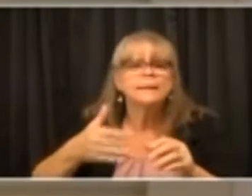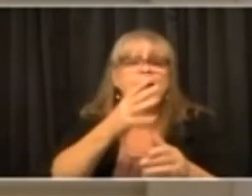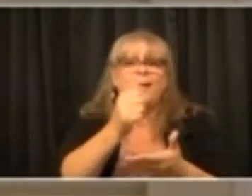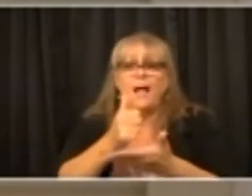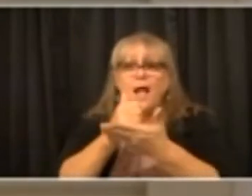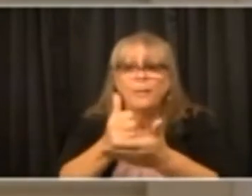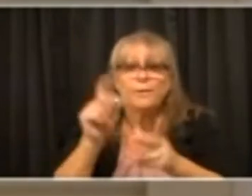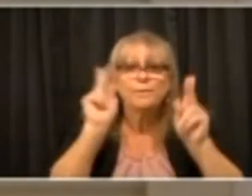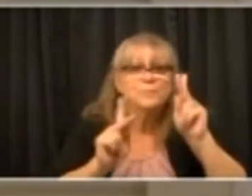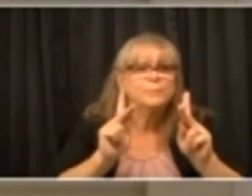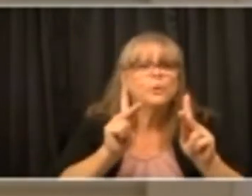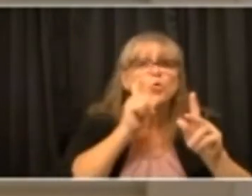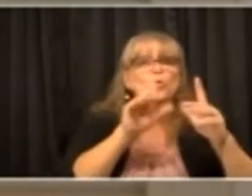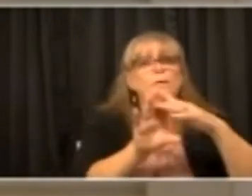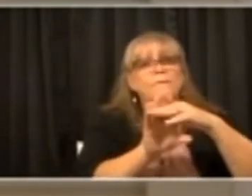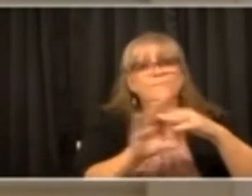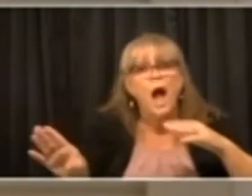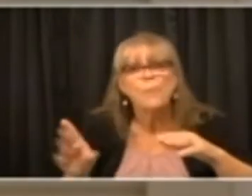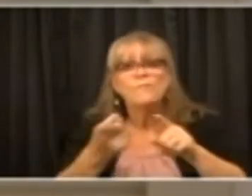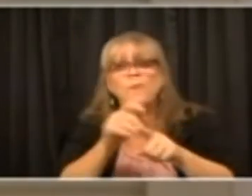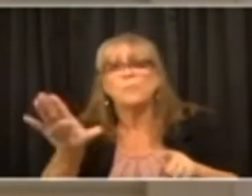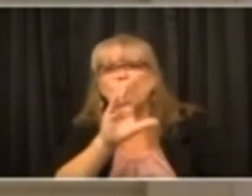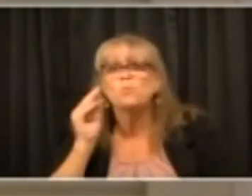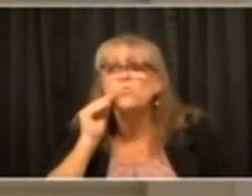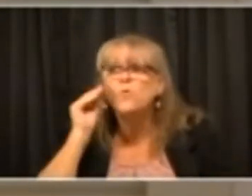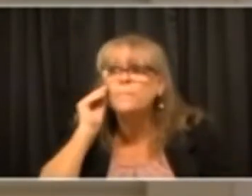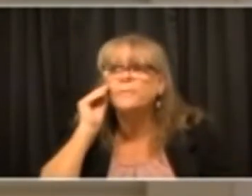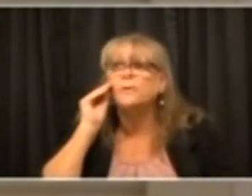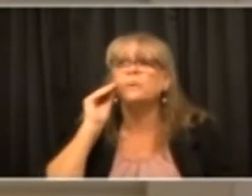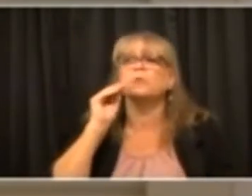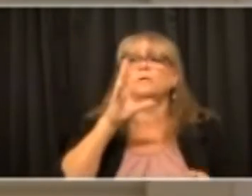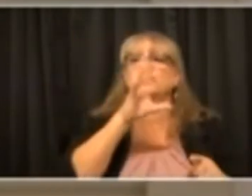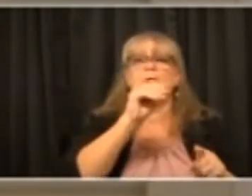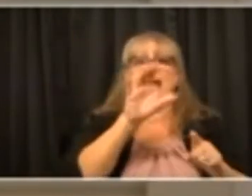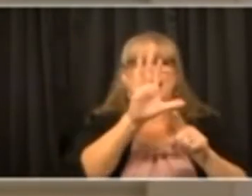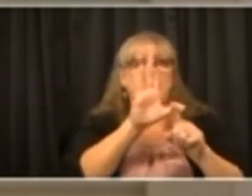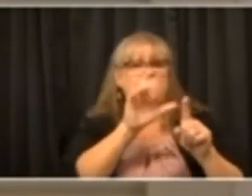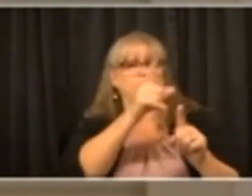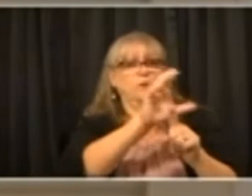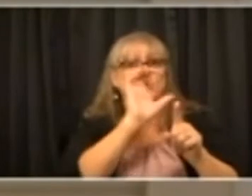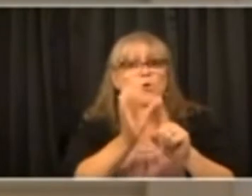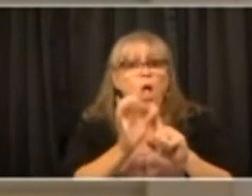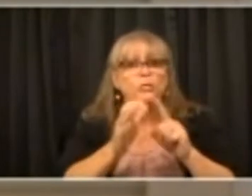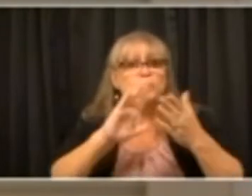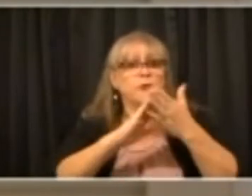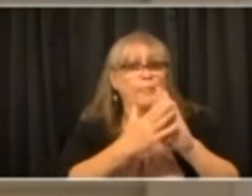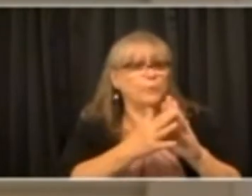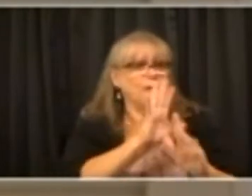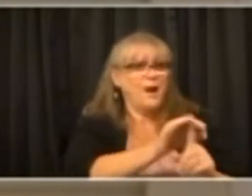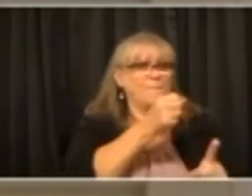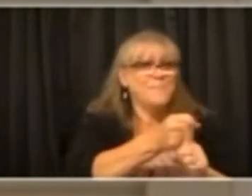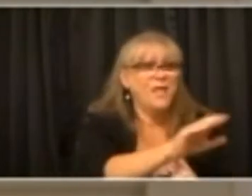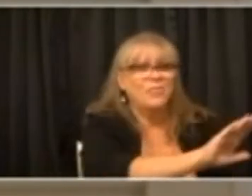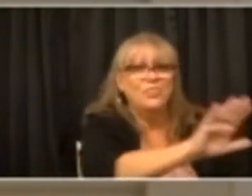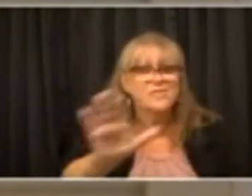site impacts and critical infrastructure impacts the division of homeland security emergency management also has people